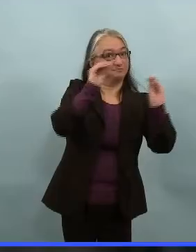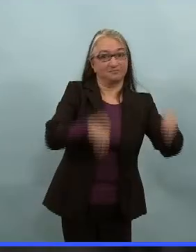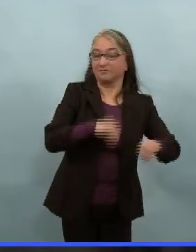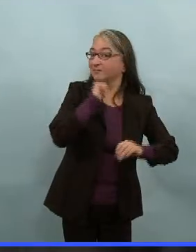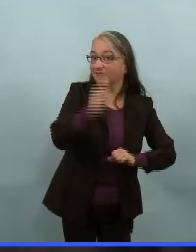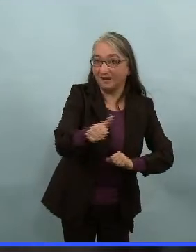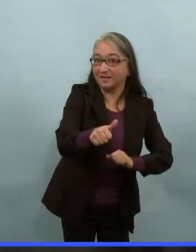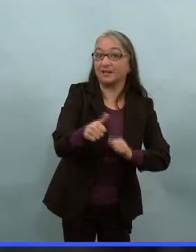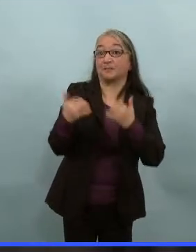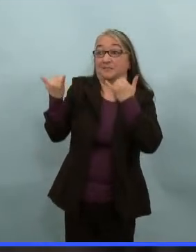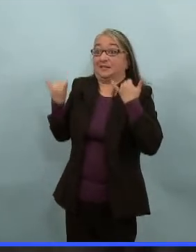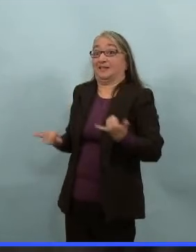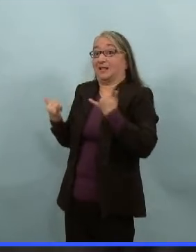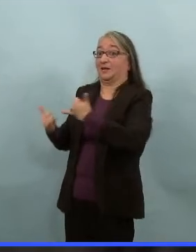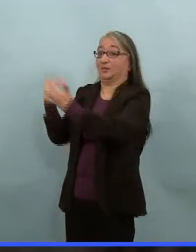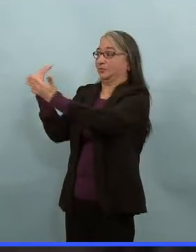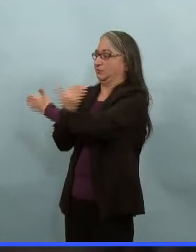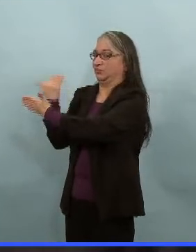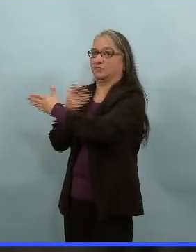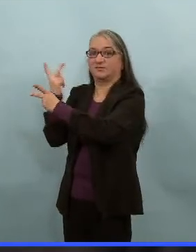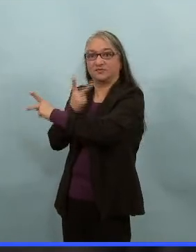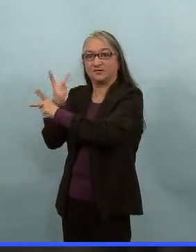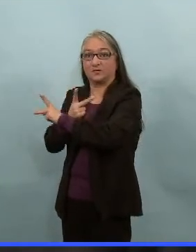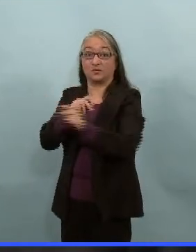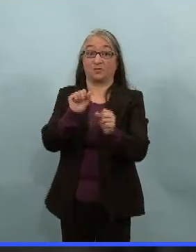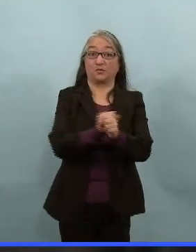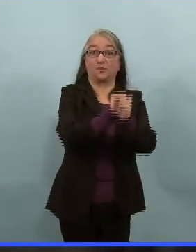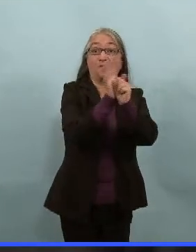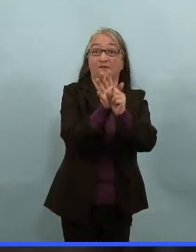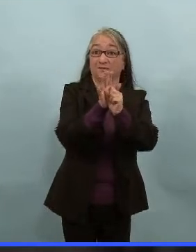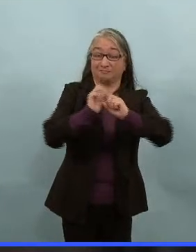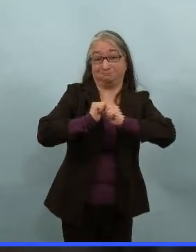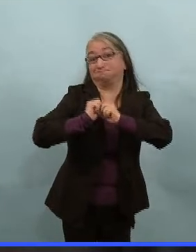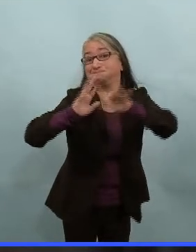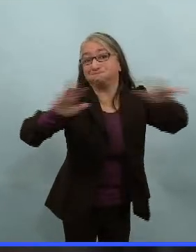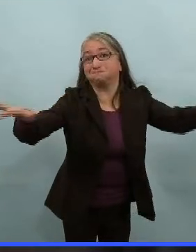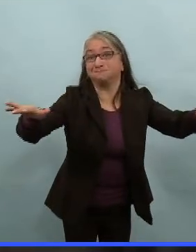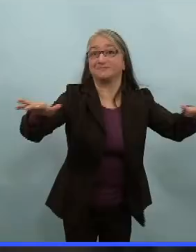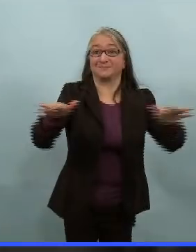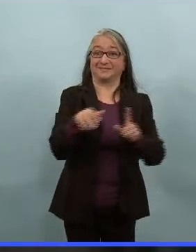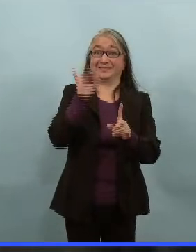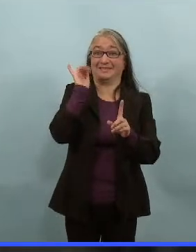uh illness related to kova 19 there's thousands of cases being generated every day we do understand